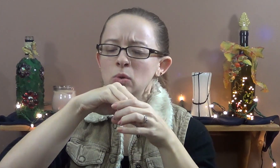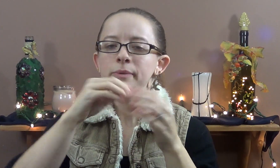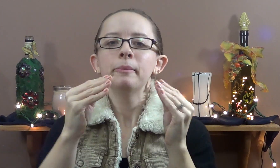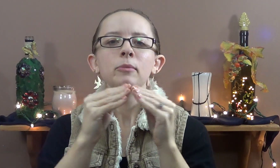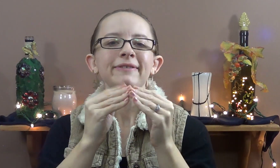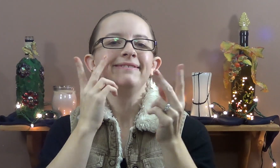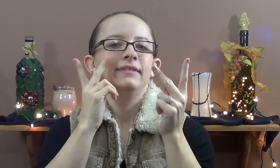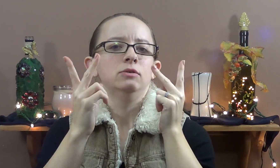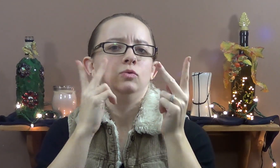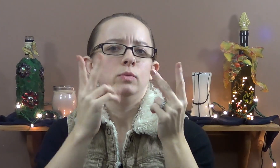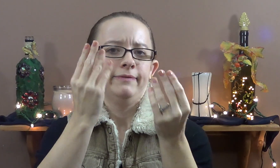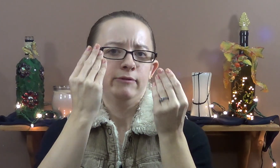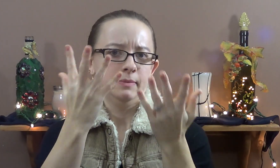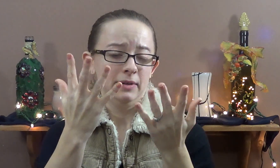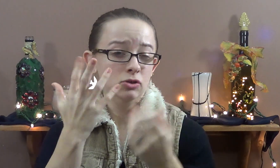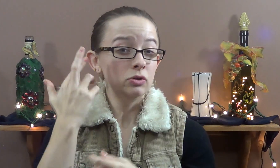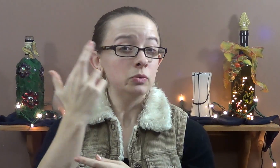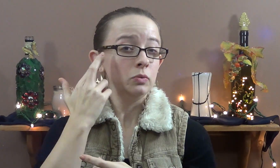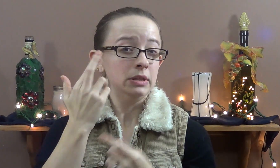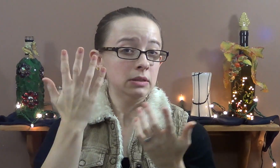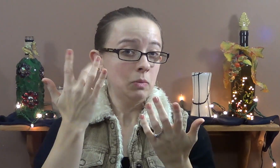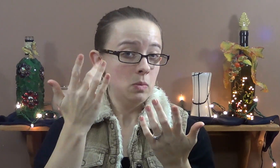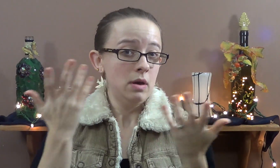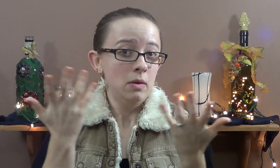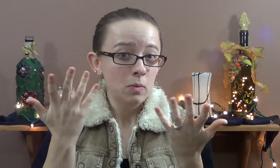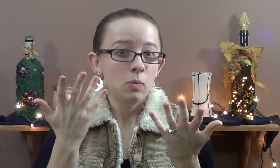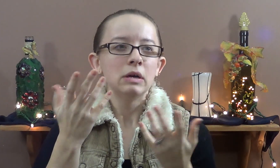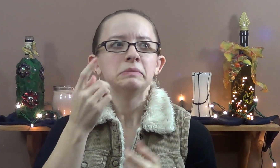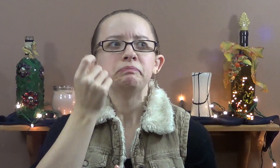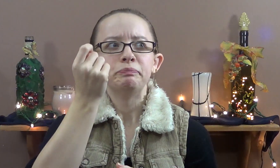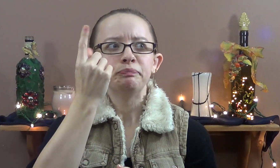a Deaf Blind person, make sure you're including more visual information.